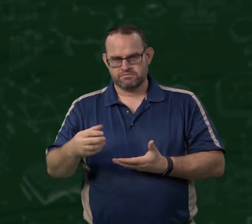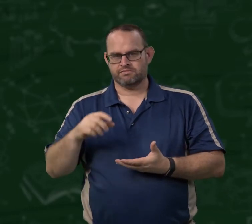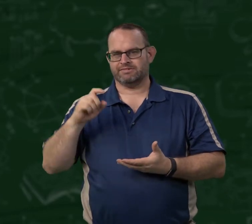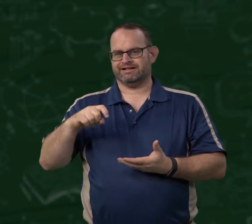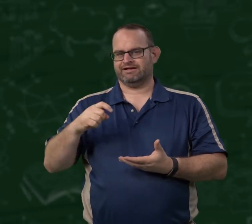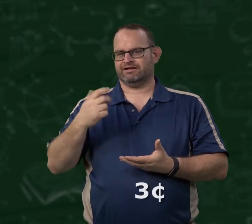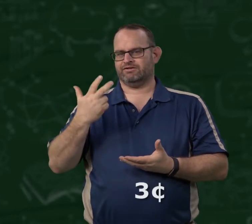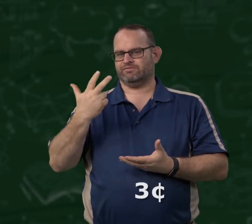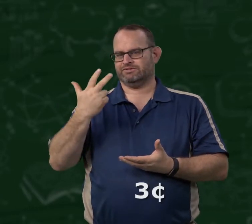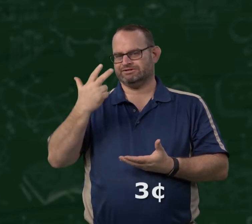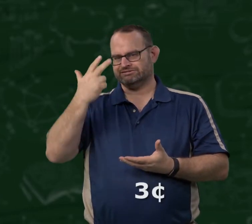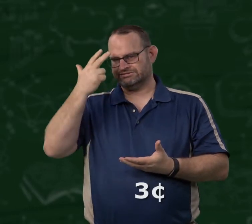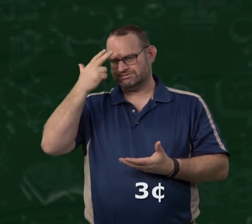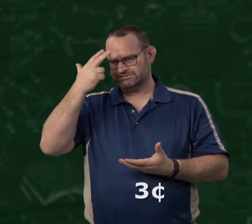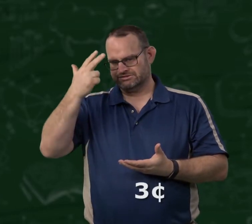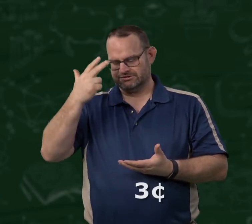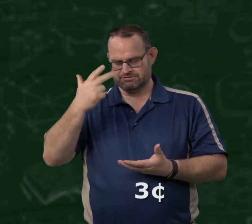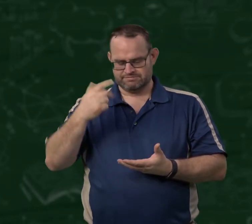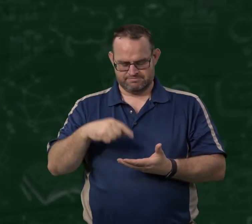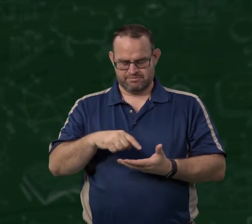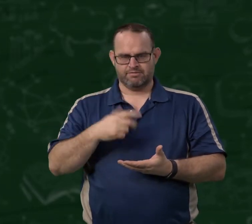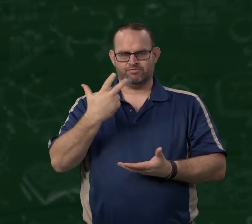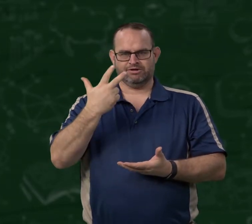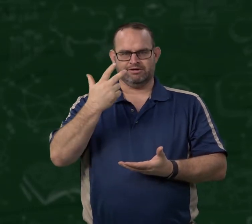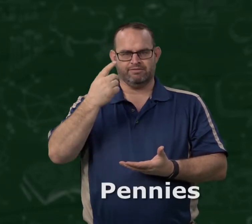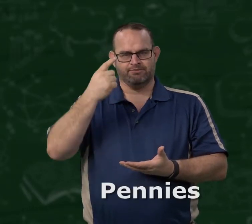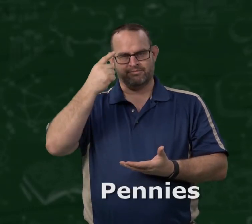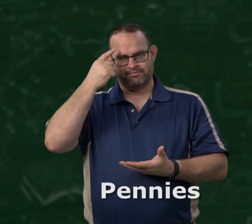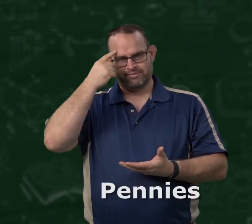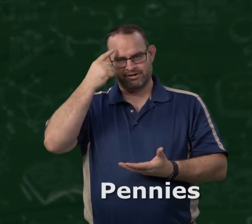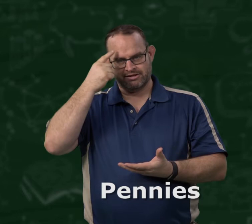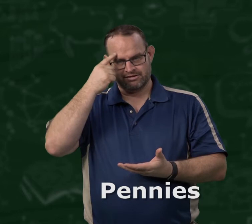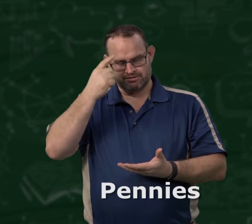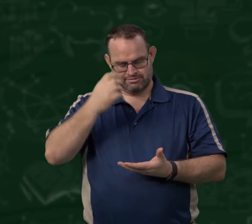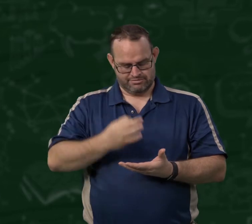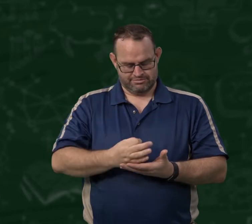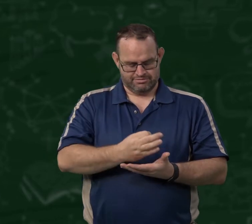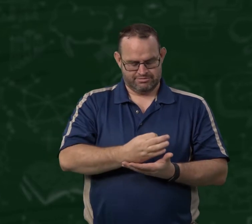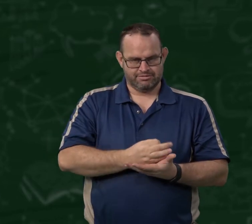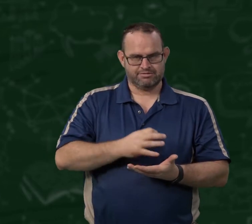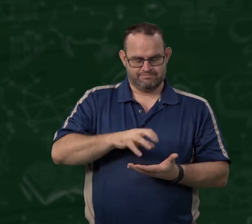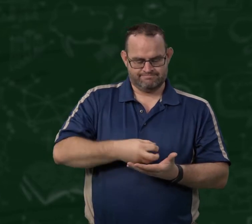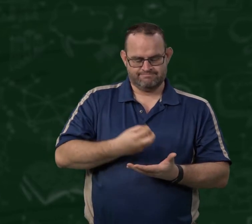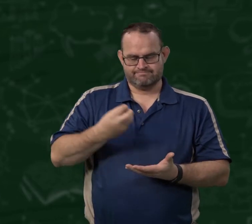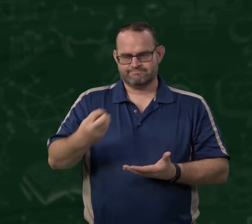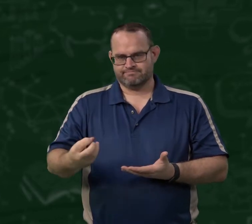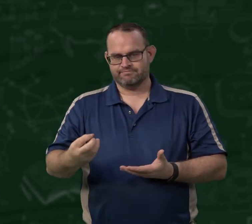That means you still need three cents; you can use three pennies ($0.03).